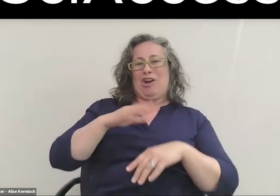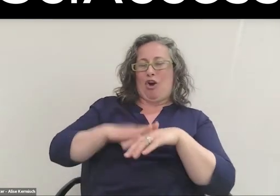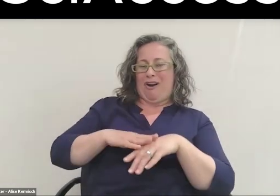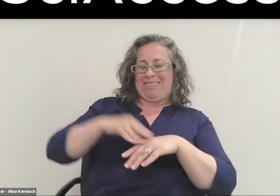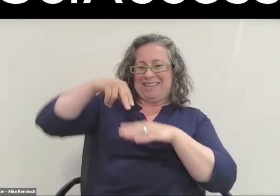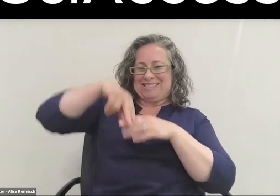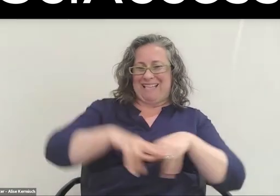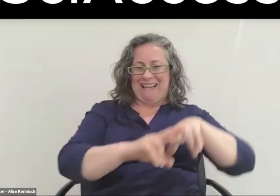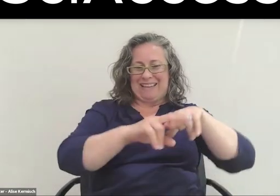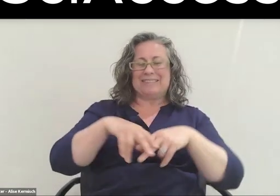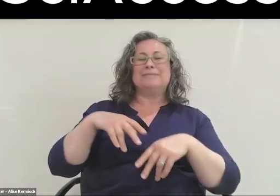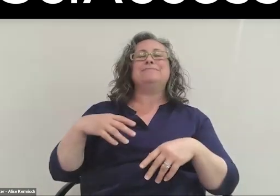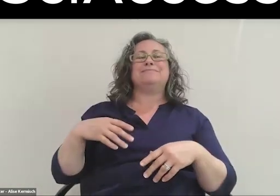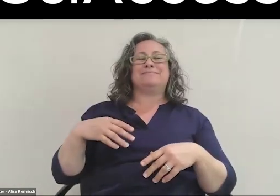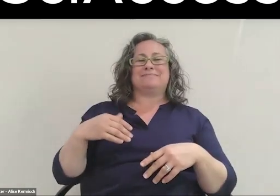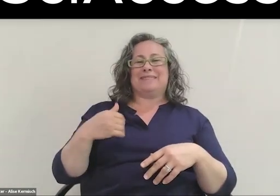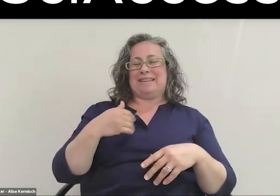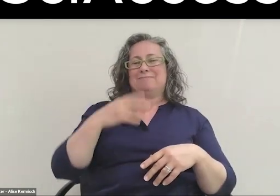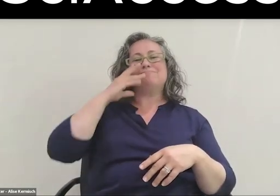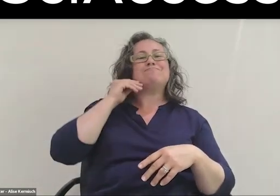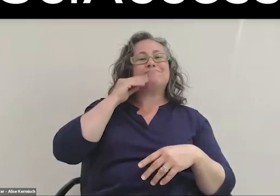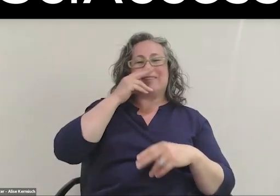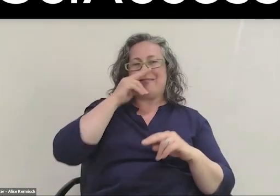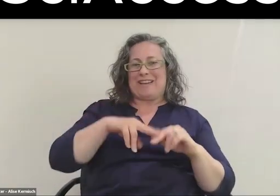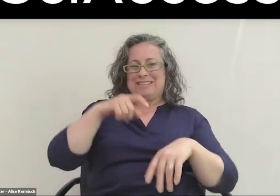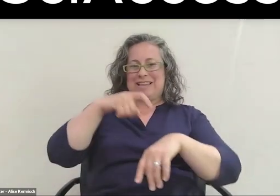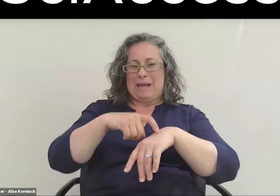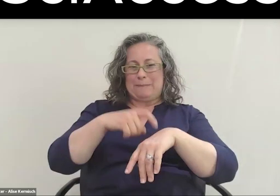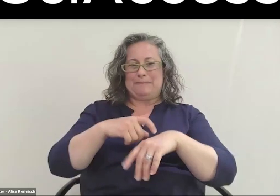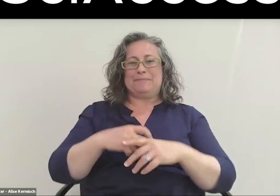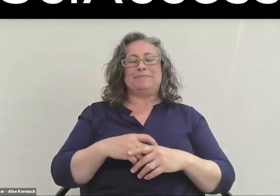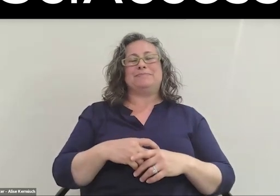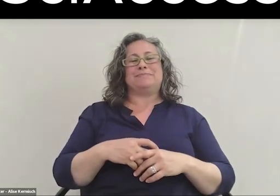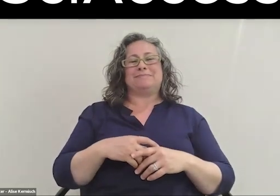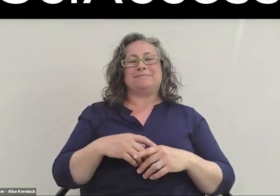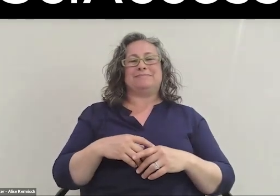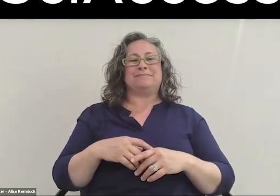having a fun time at the playground.